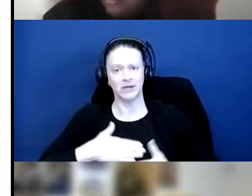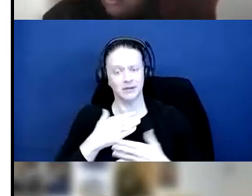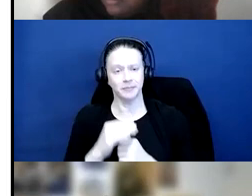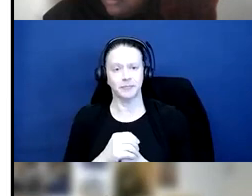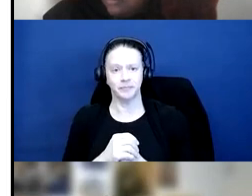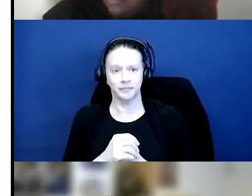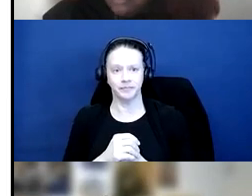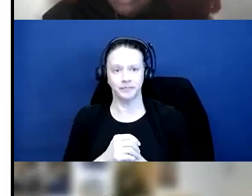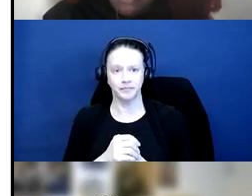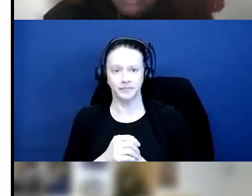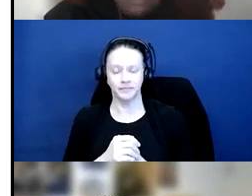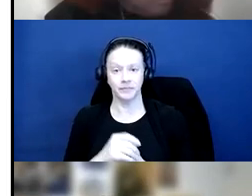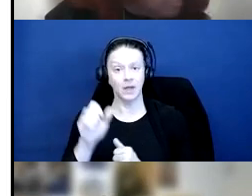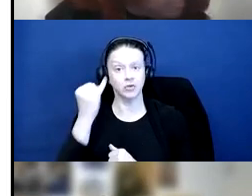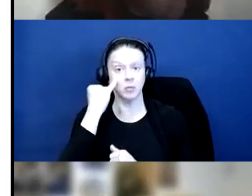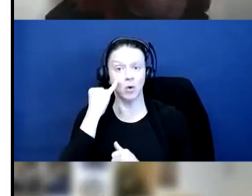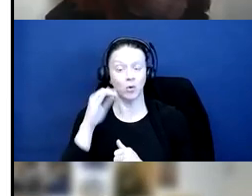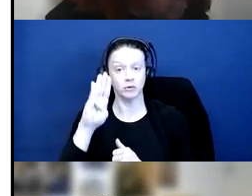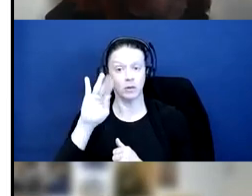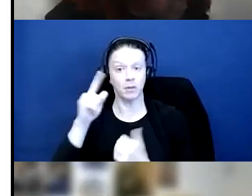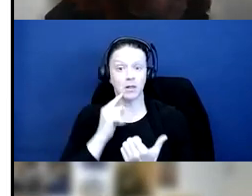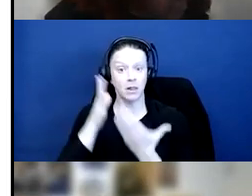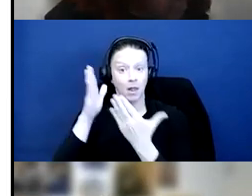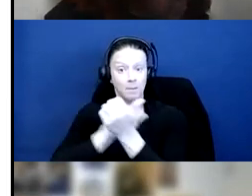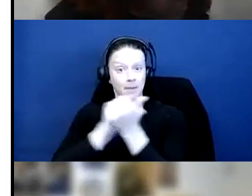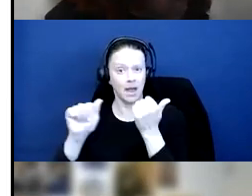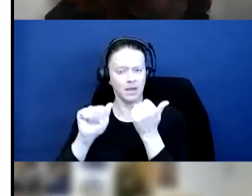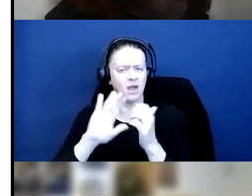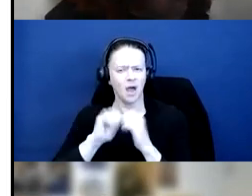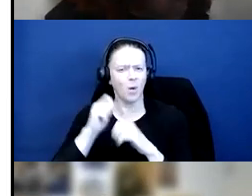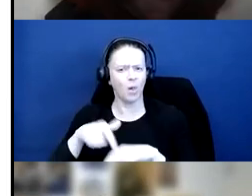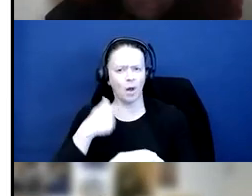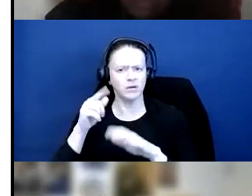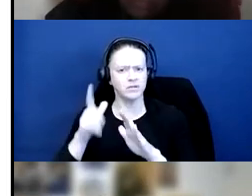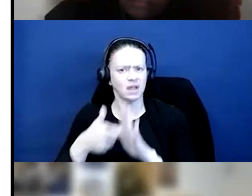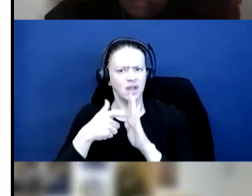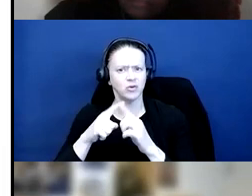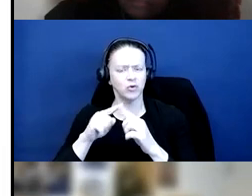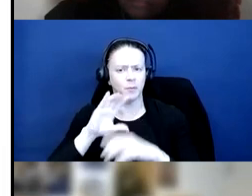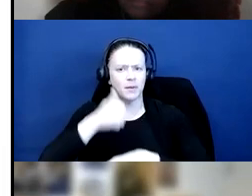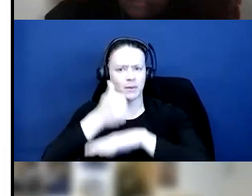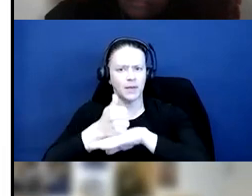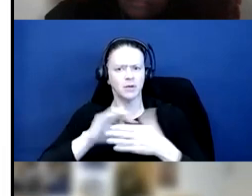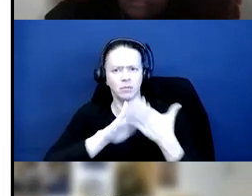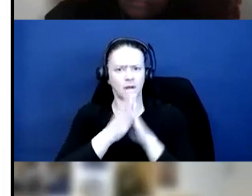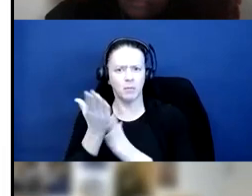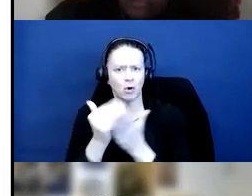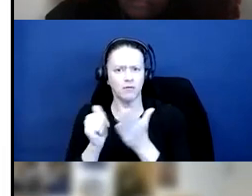Now, if the bill pass, how long it takes to be implemented and be part of the law, and if it did not pass,